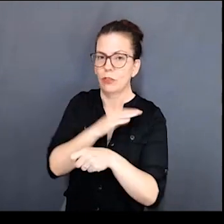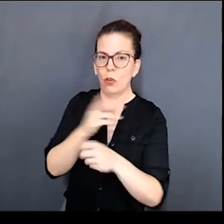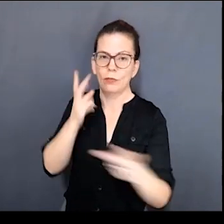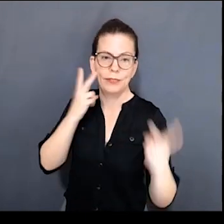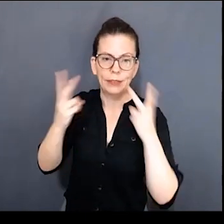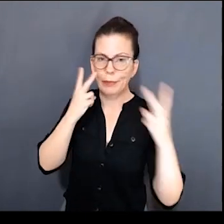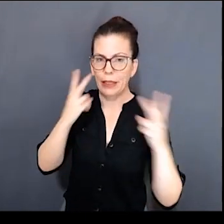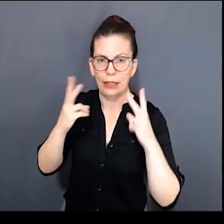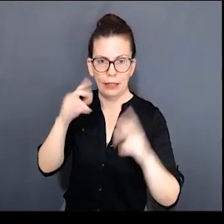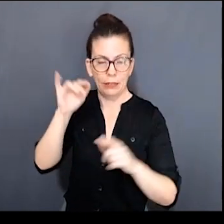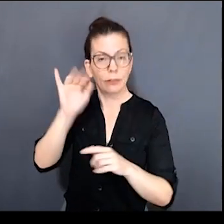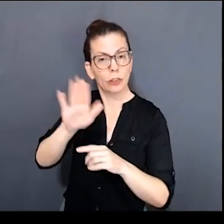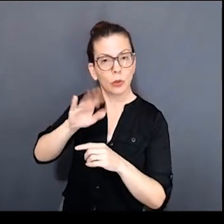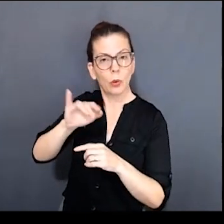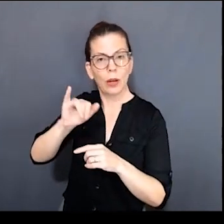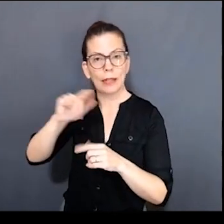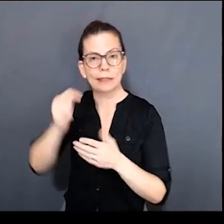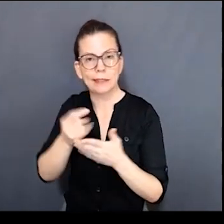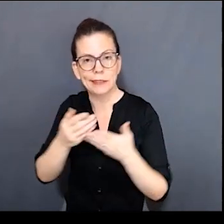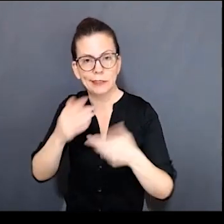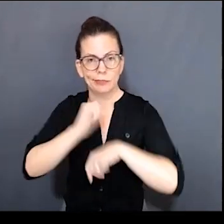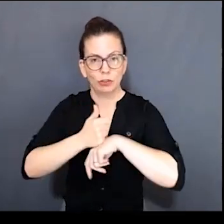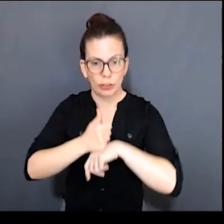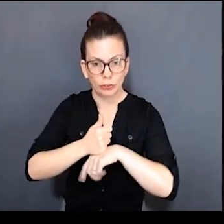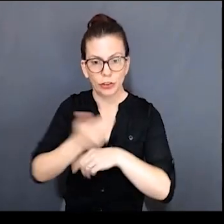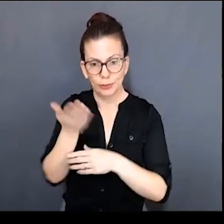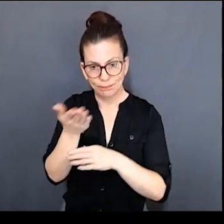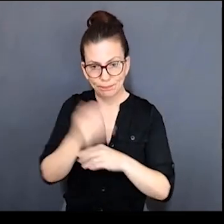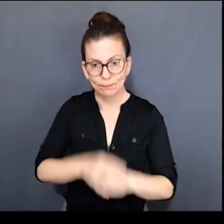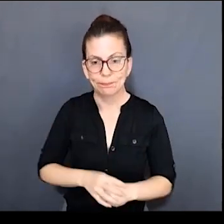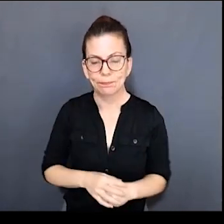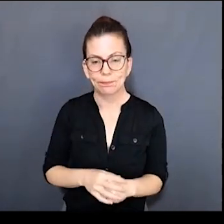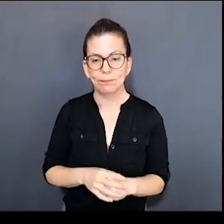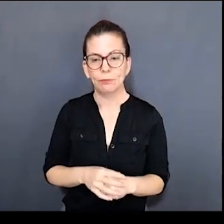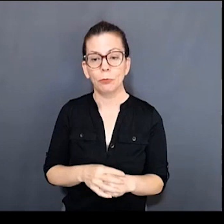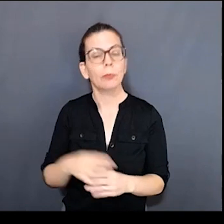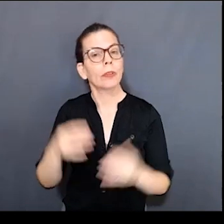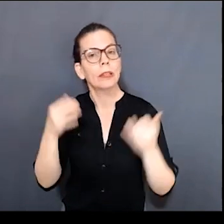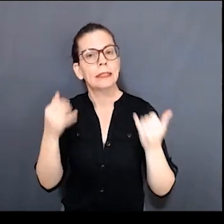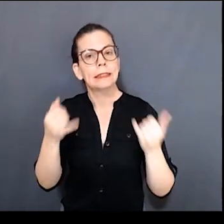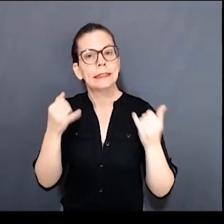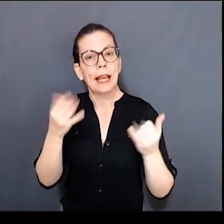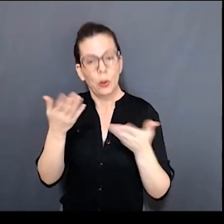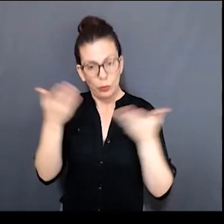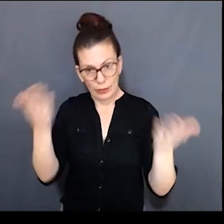of all of your IT infrastructure here. So now that you're in there,